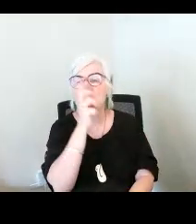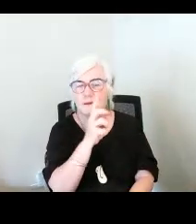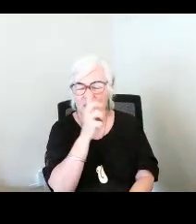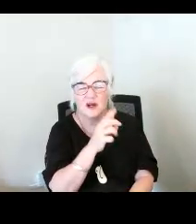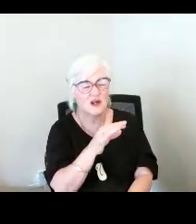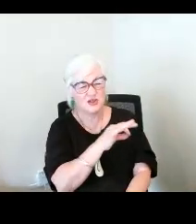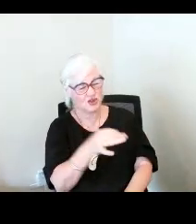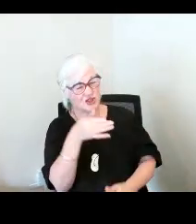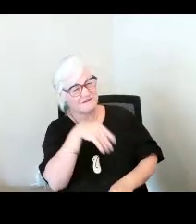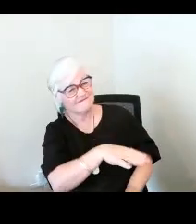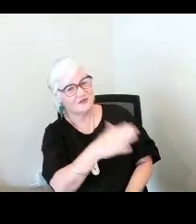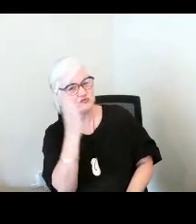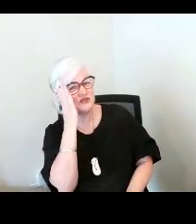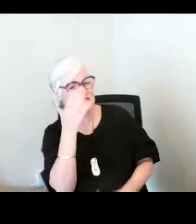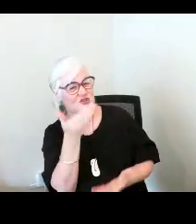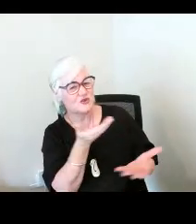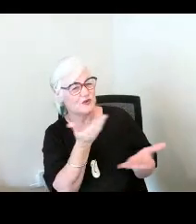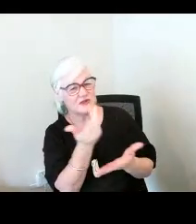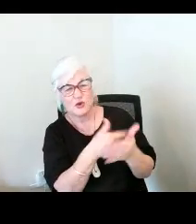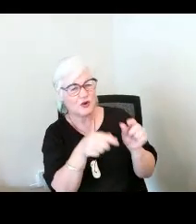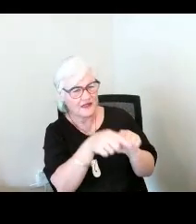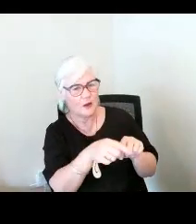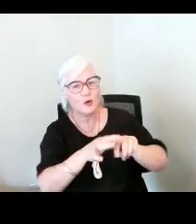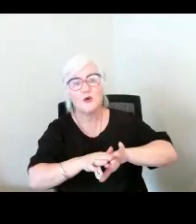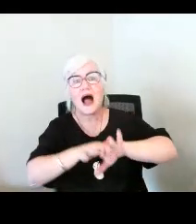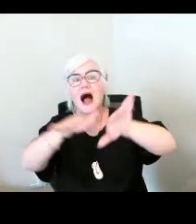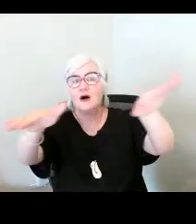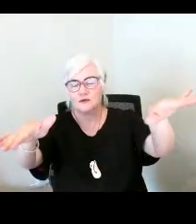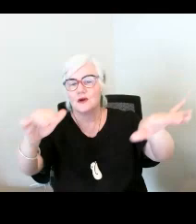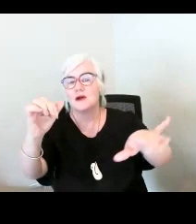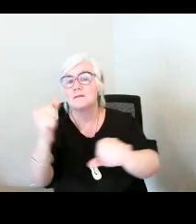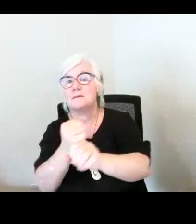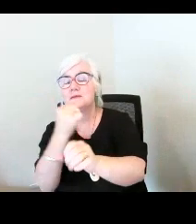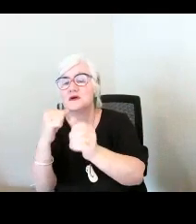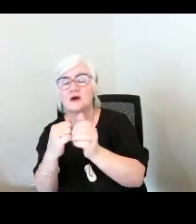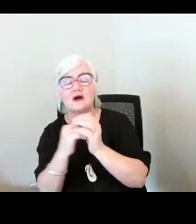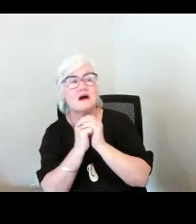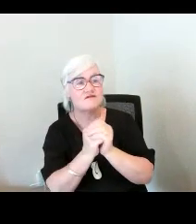service they live in. I have linked people to friendship groups, People First groups